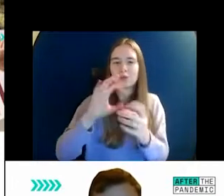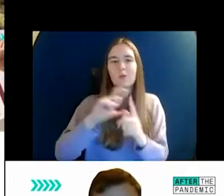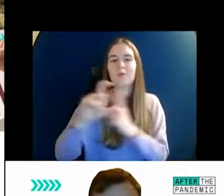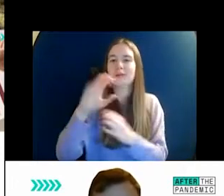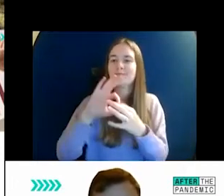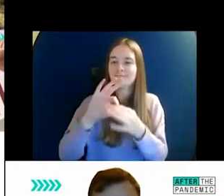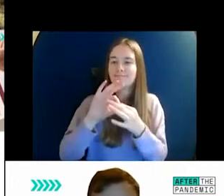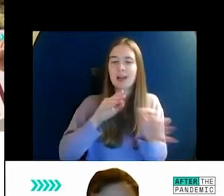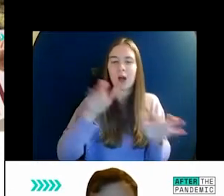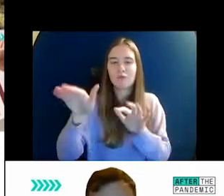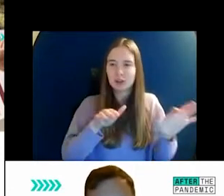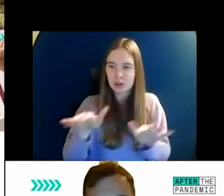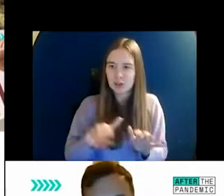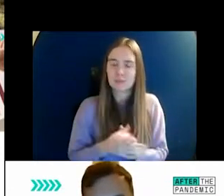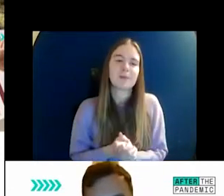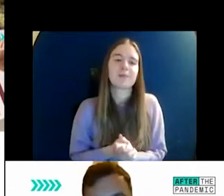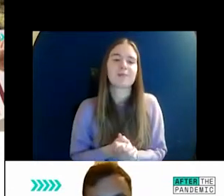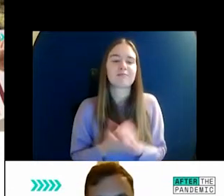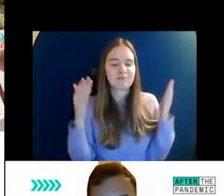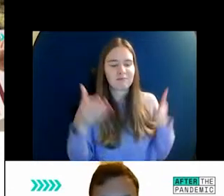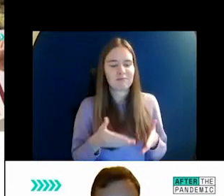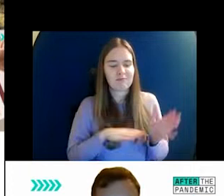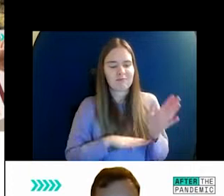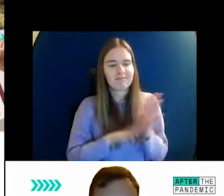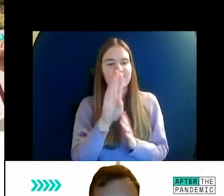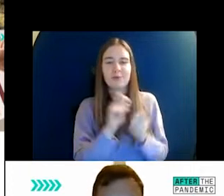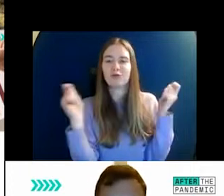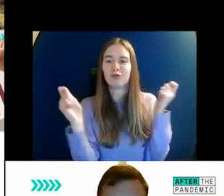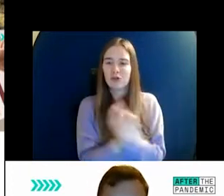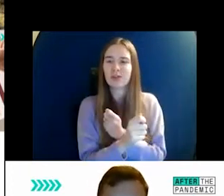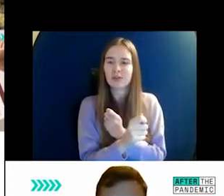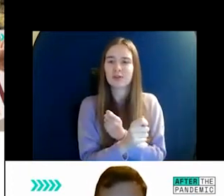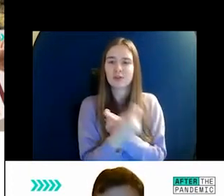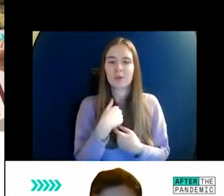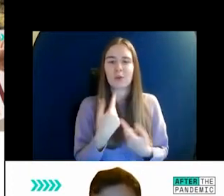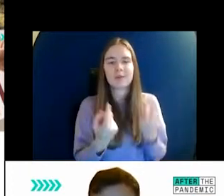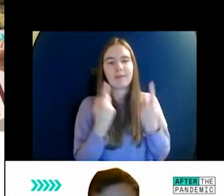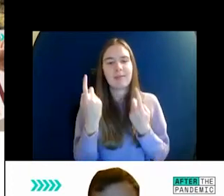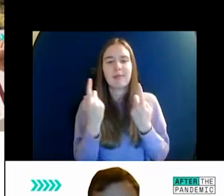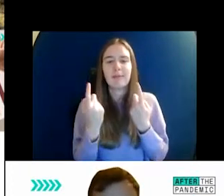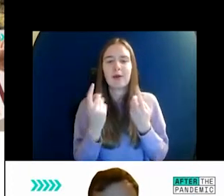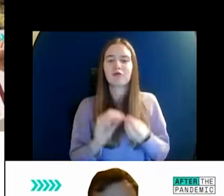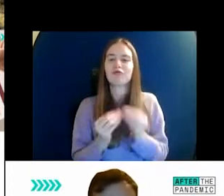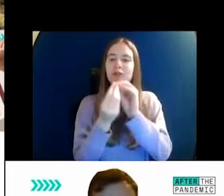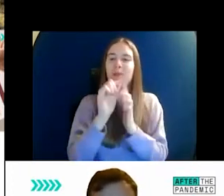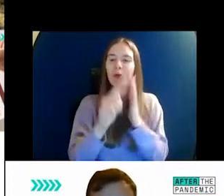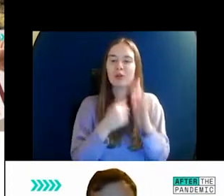And our focus is about becoming an accelerator for change, where we incubate and enable creative projects that impact our societies,